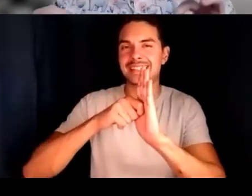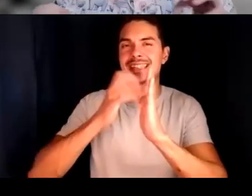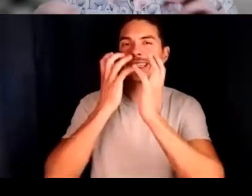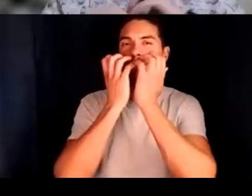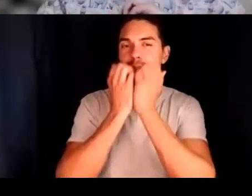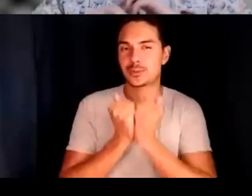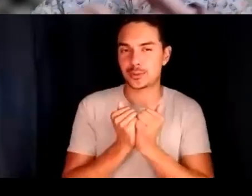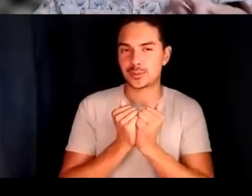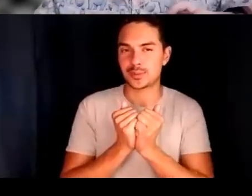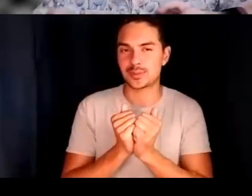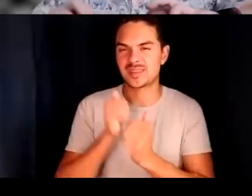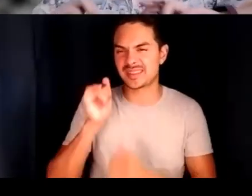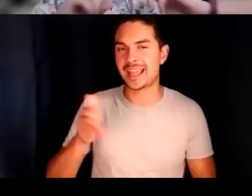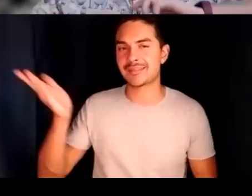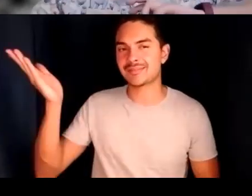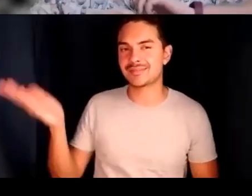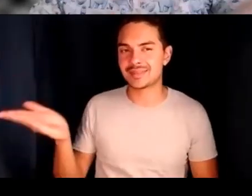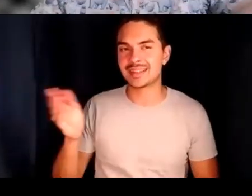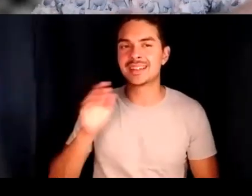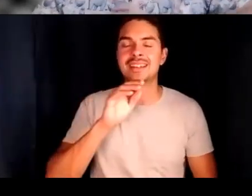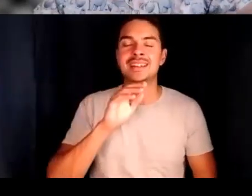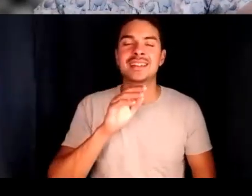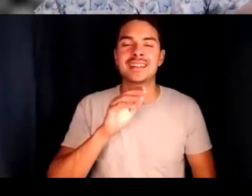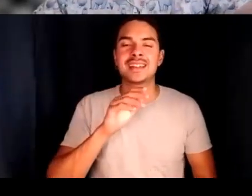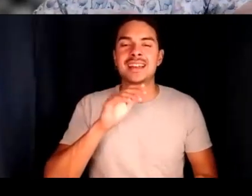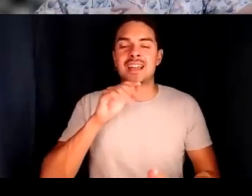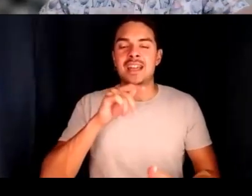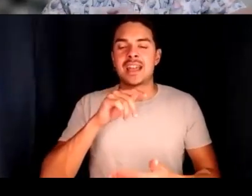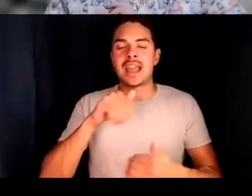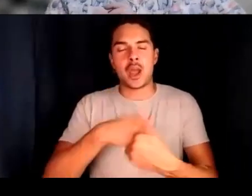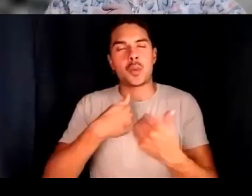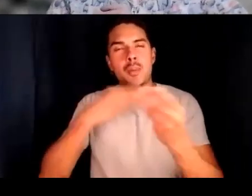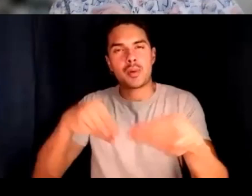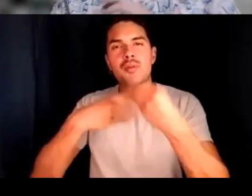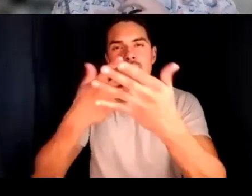and then the way that we'll look at providing support throughout this training.